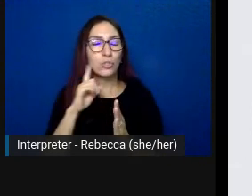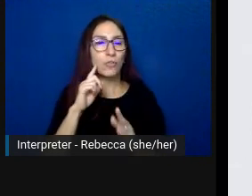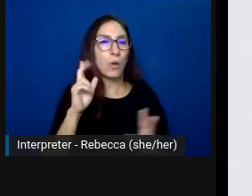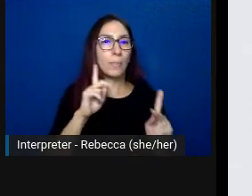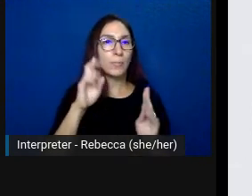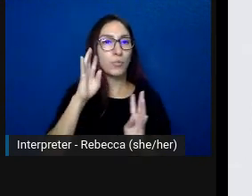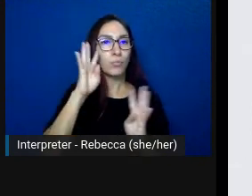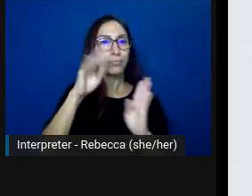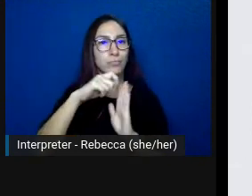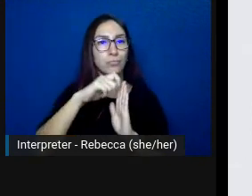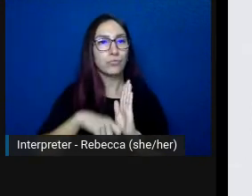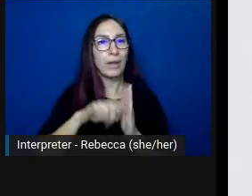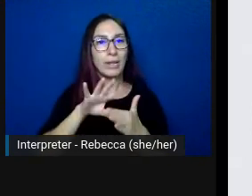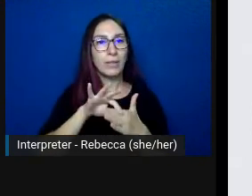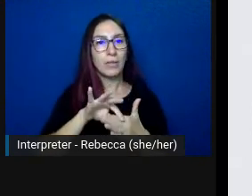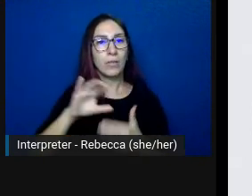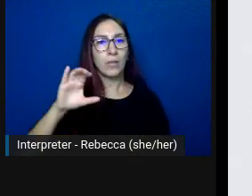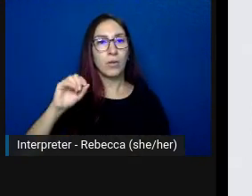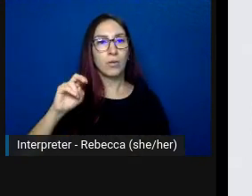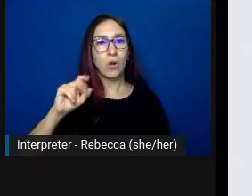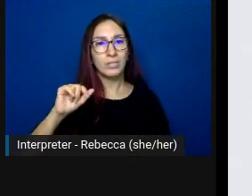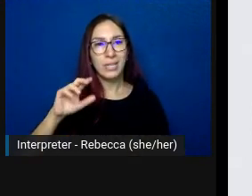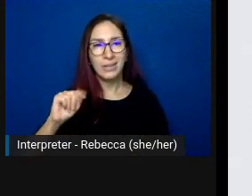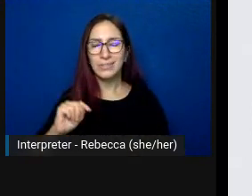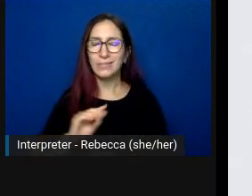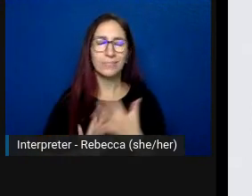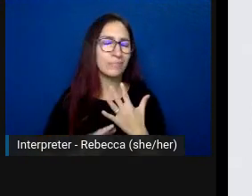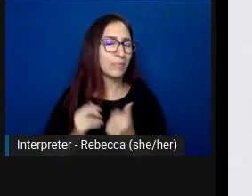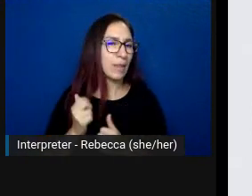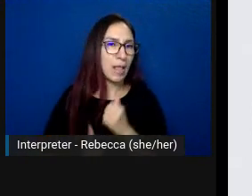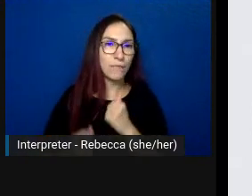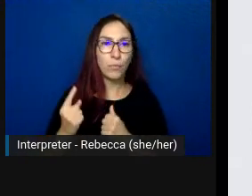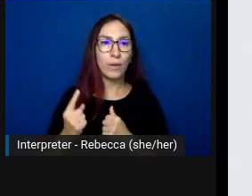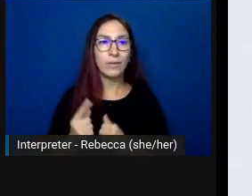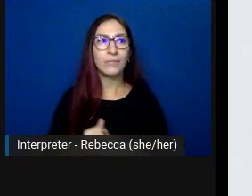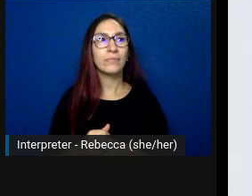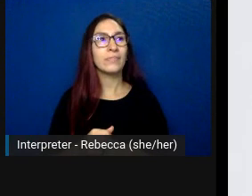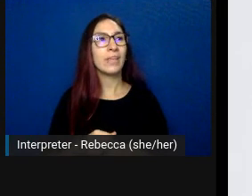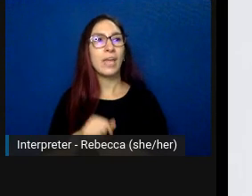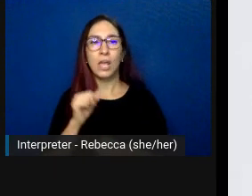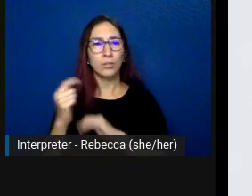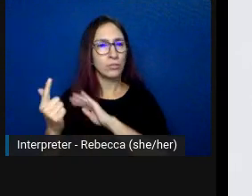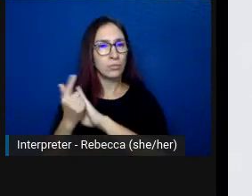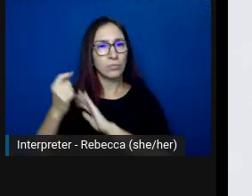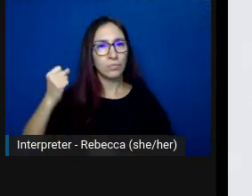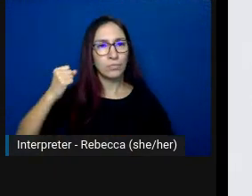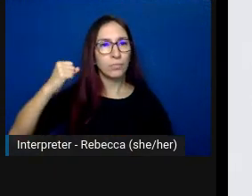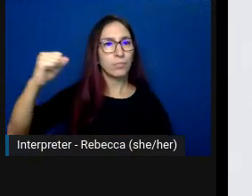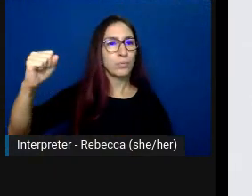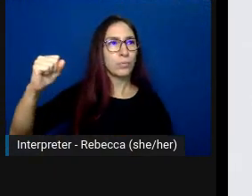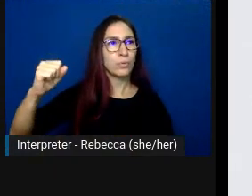for everyone. Also, do not allow commercial interests to destruct your tools.